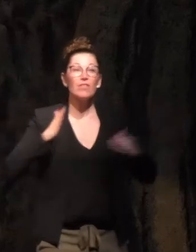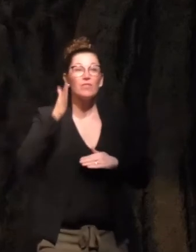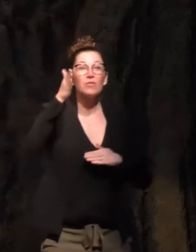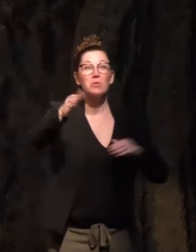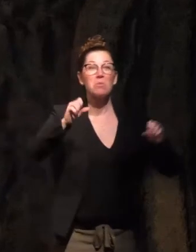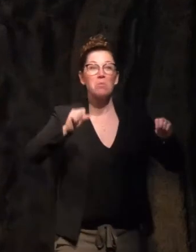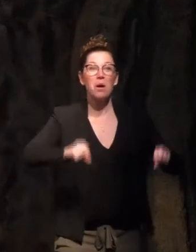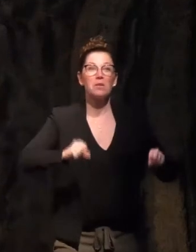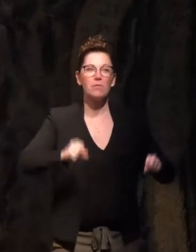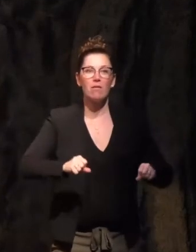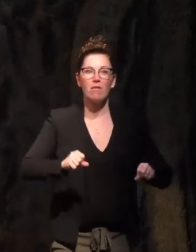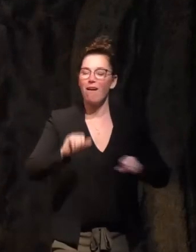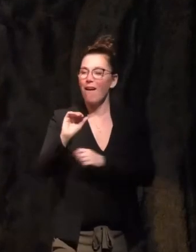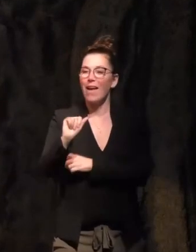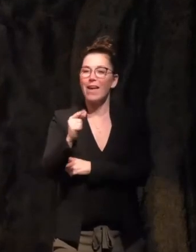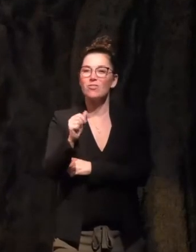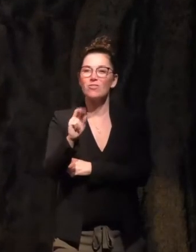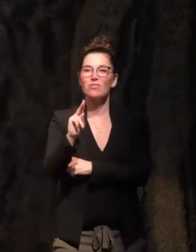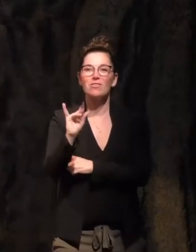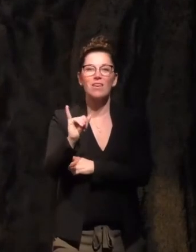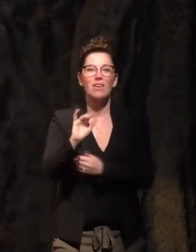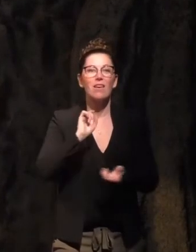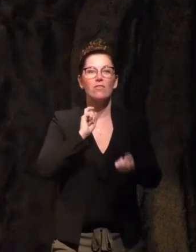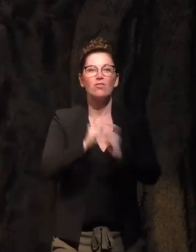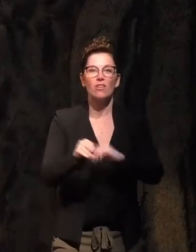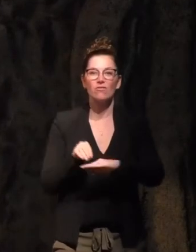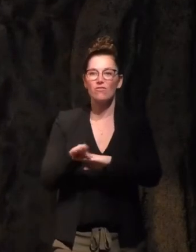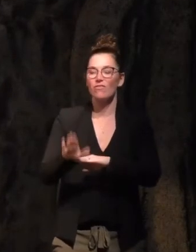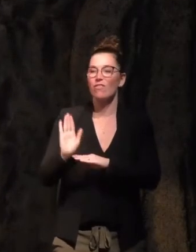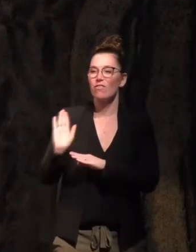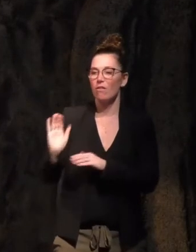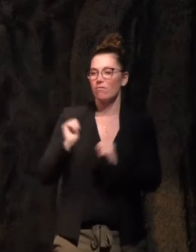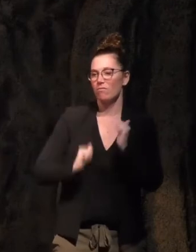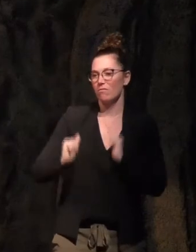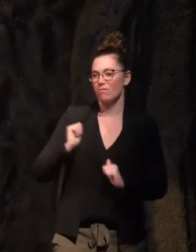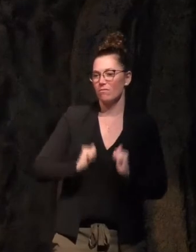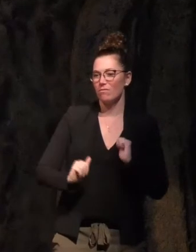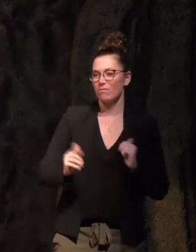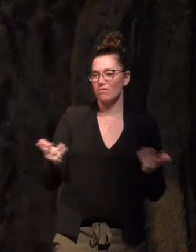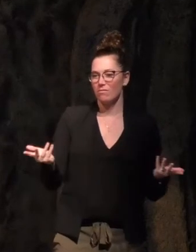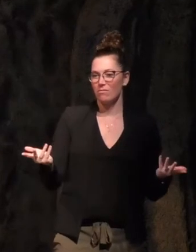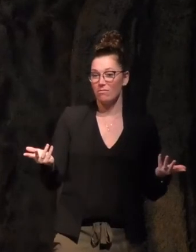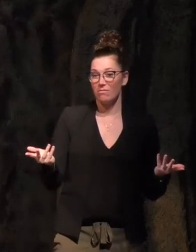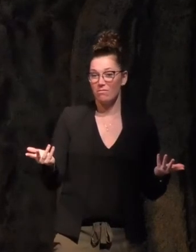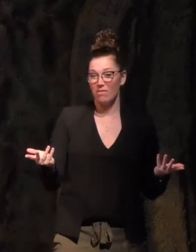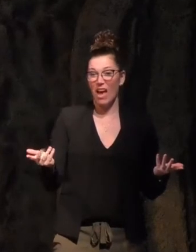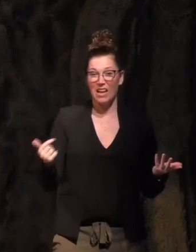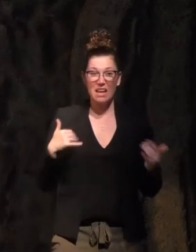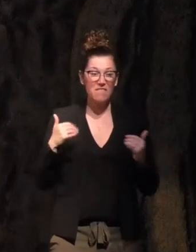within those institutions as well. I think it's exactly what's happening right now with the CTA